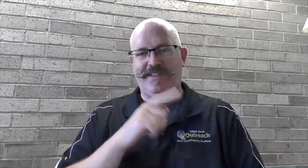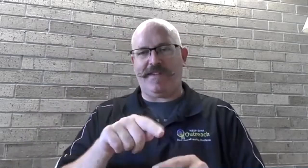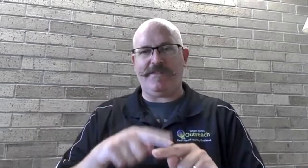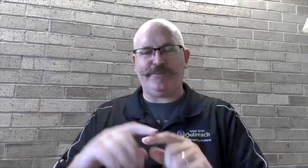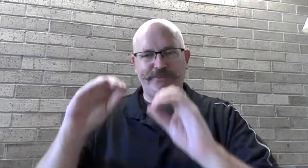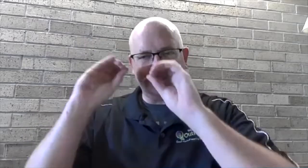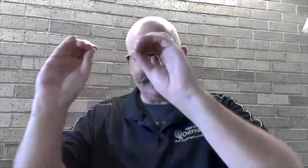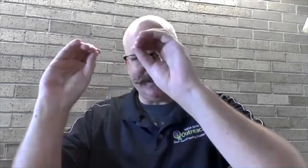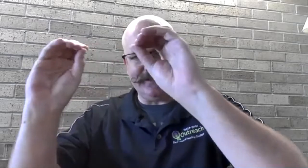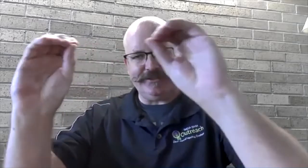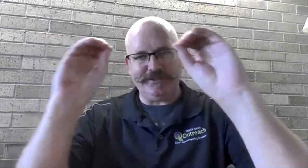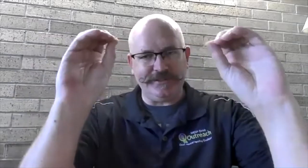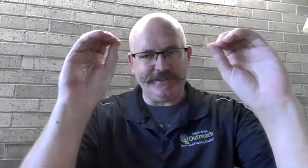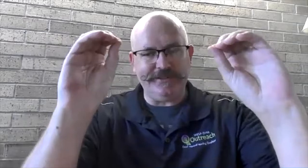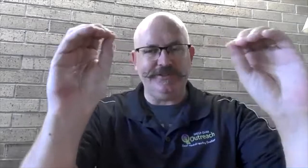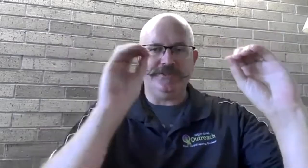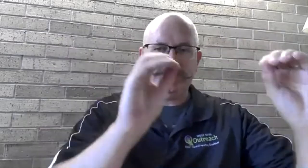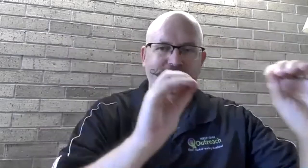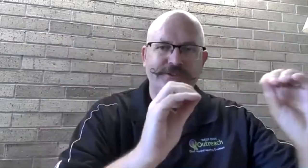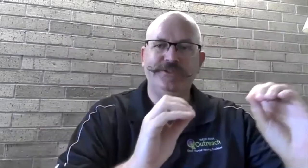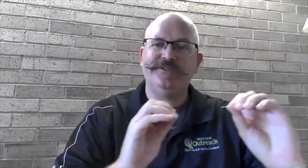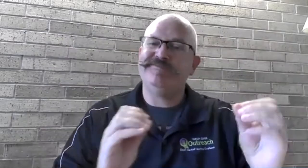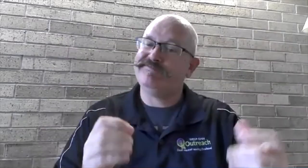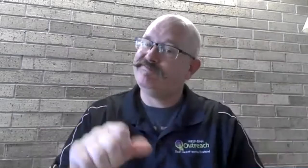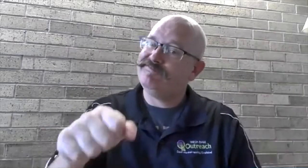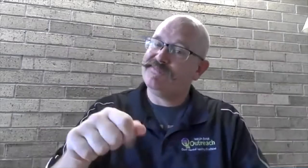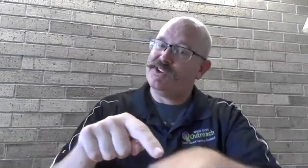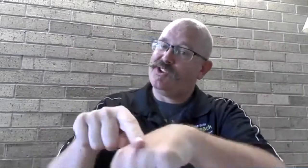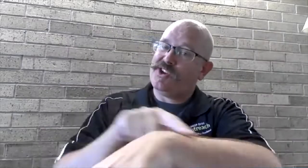(Soctt) It would be wonderful to alleviate the discrimination